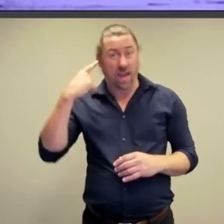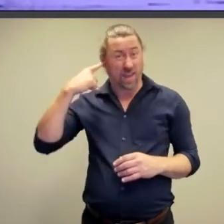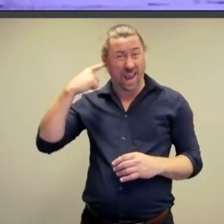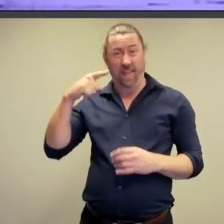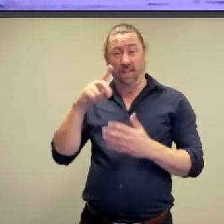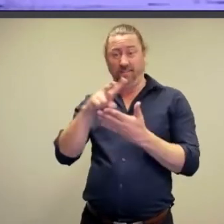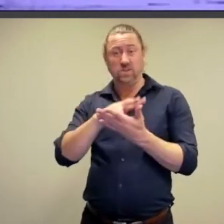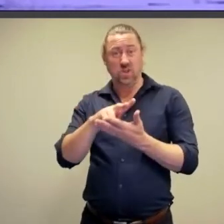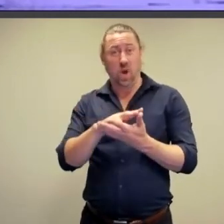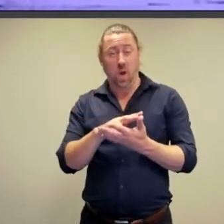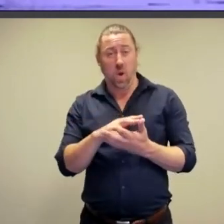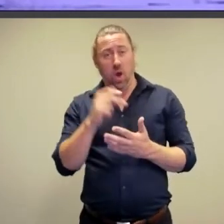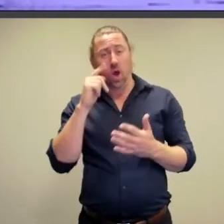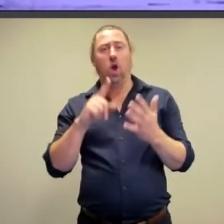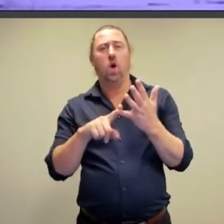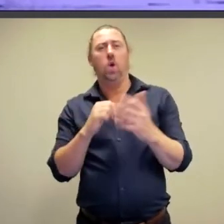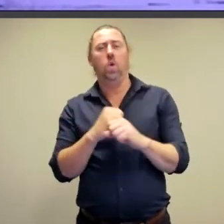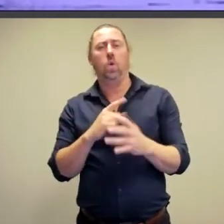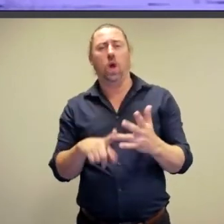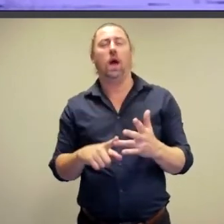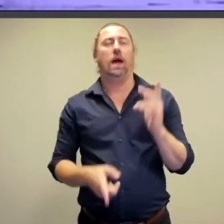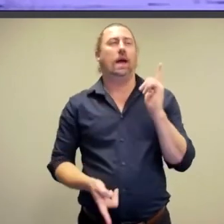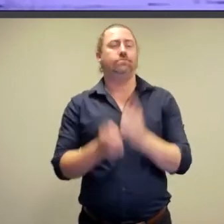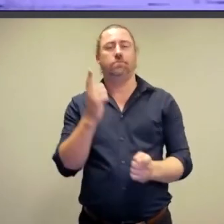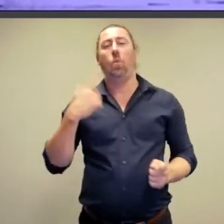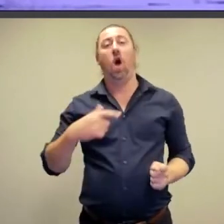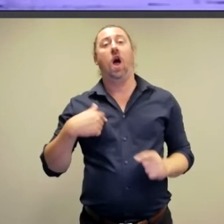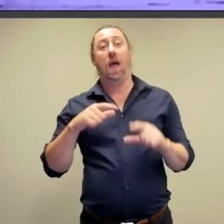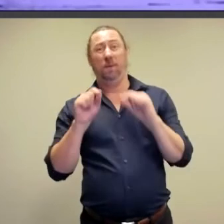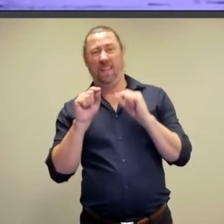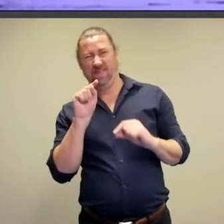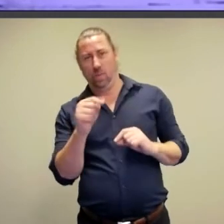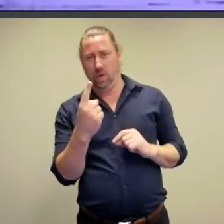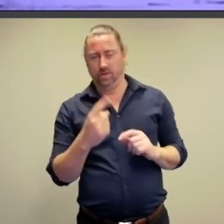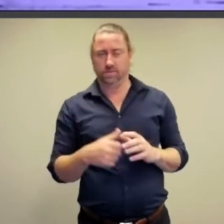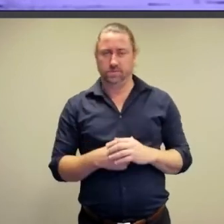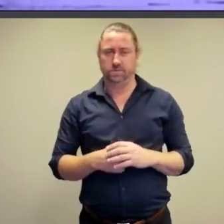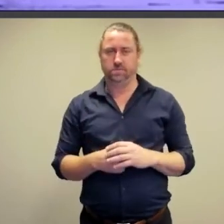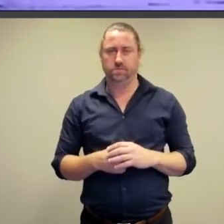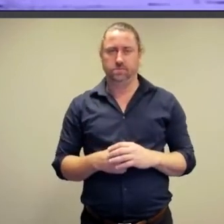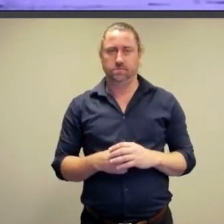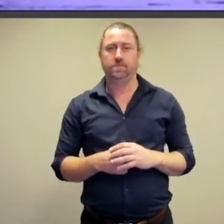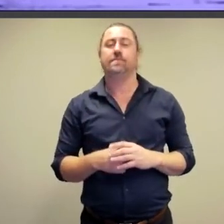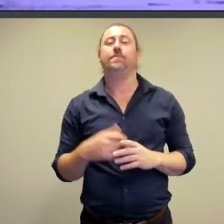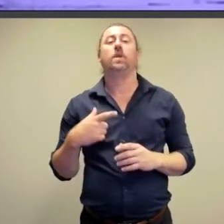will know immediately why I have